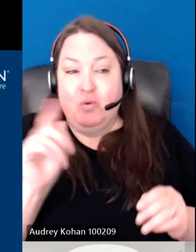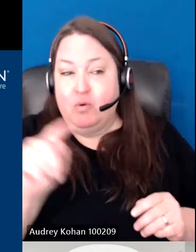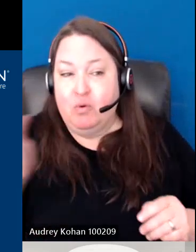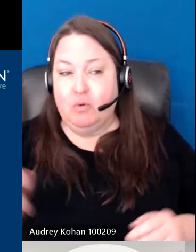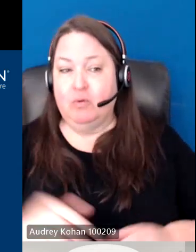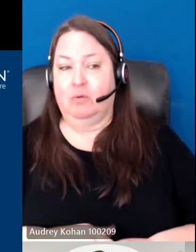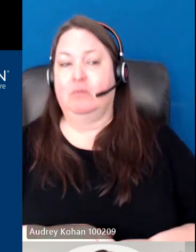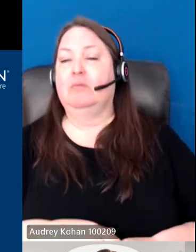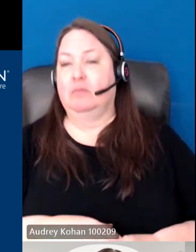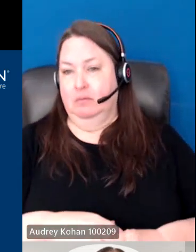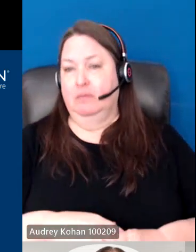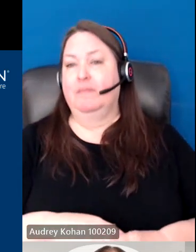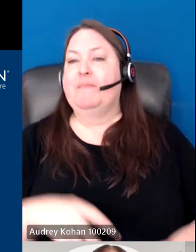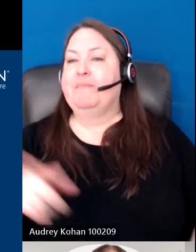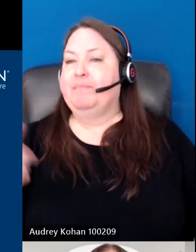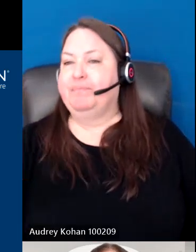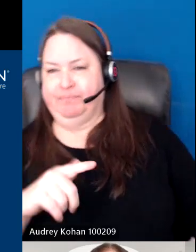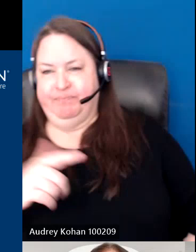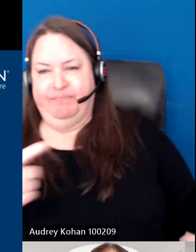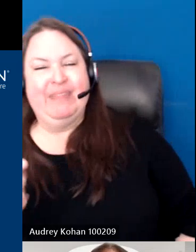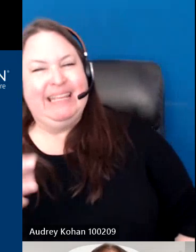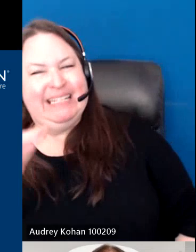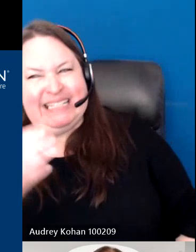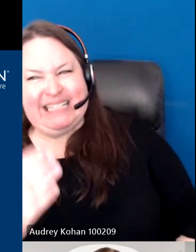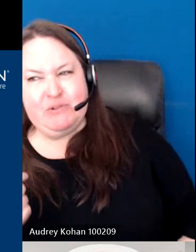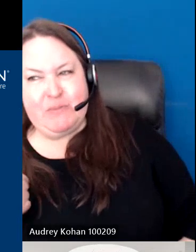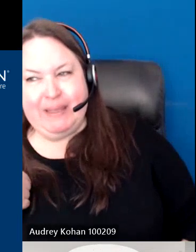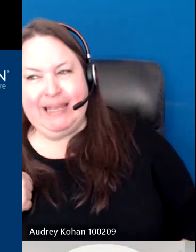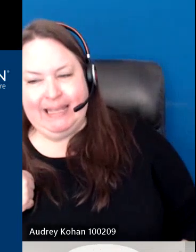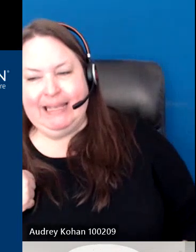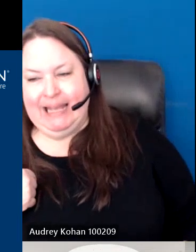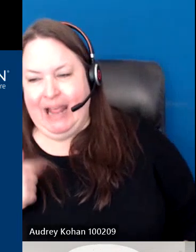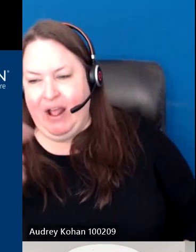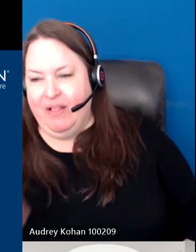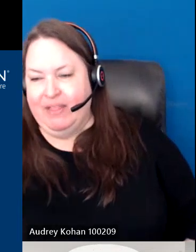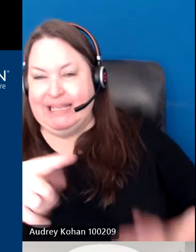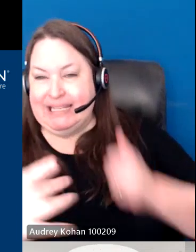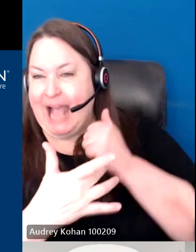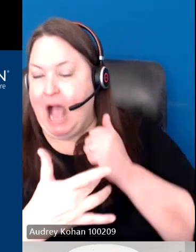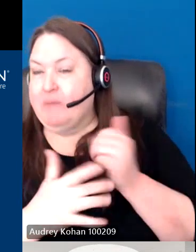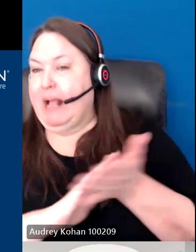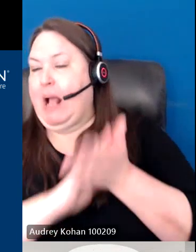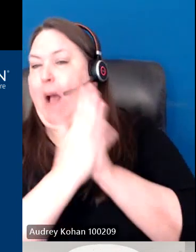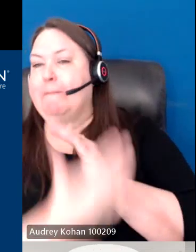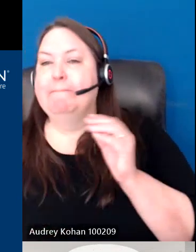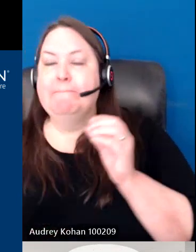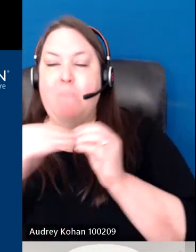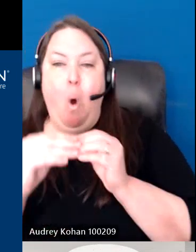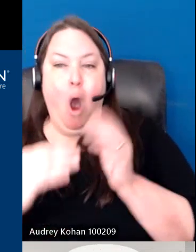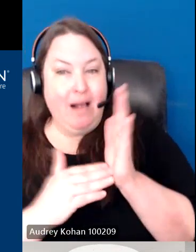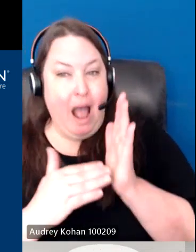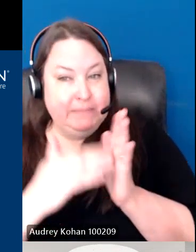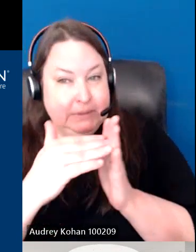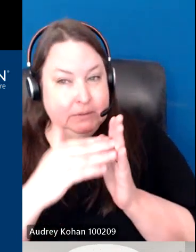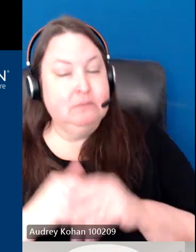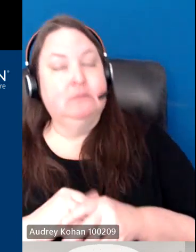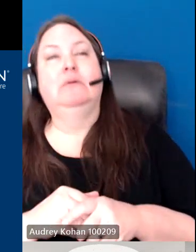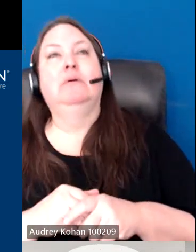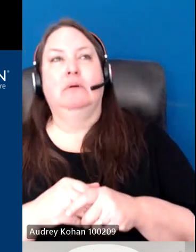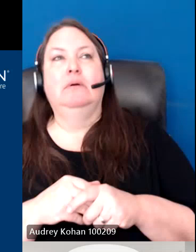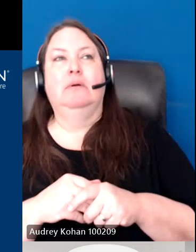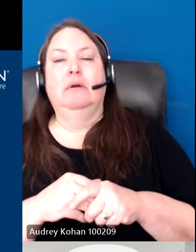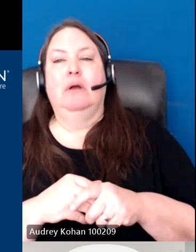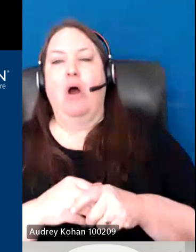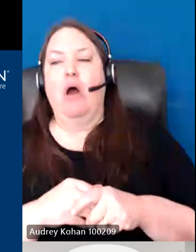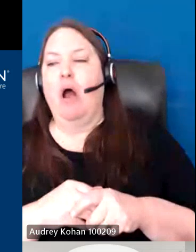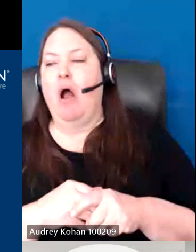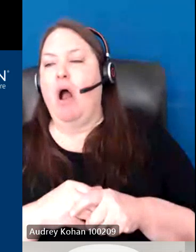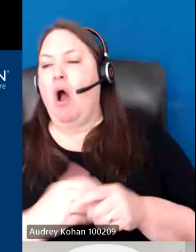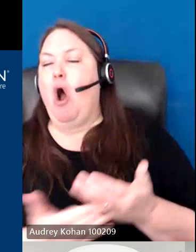know it seems to me that as these Technologies become uh more common it almost will you know